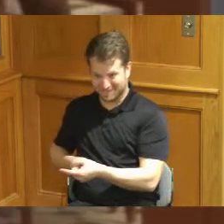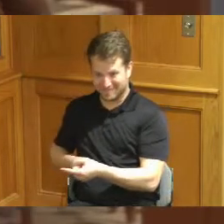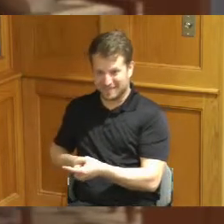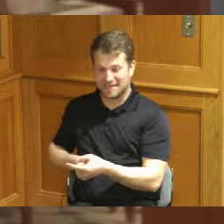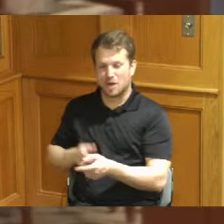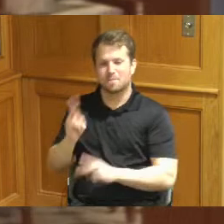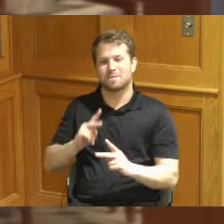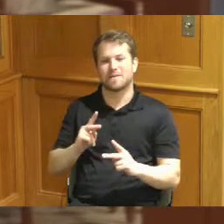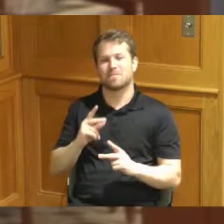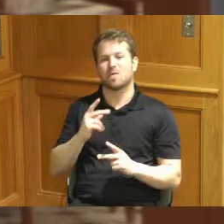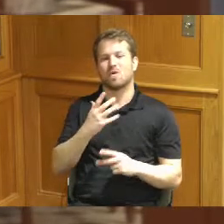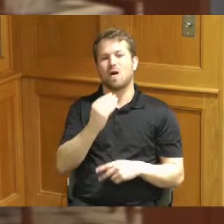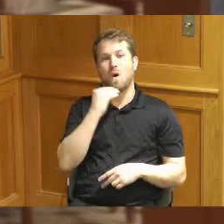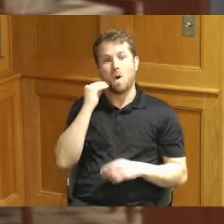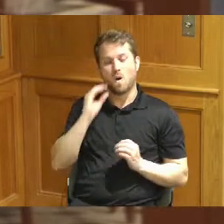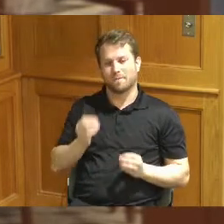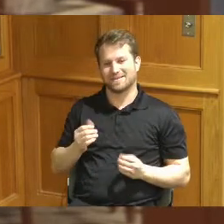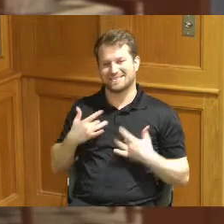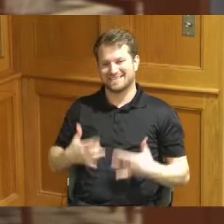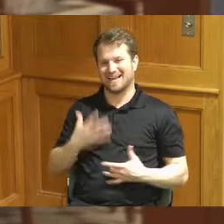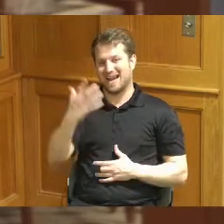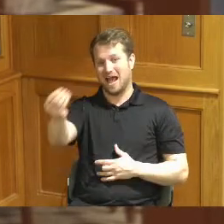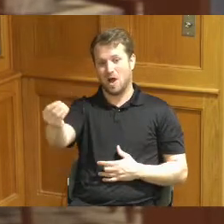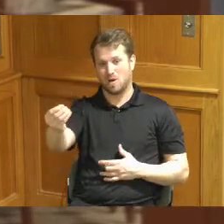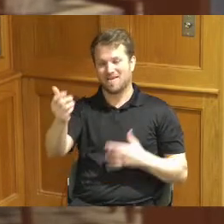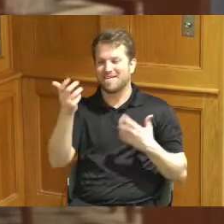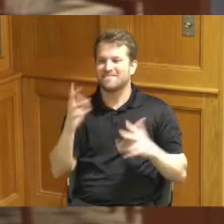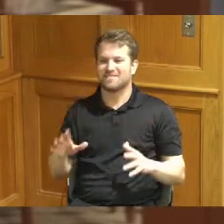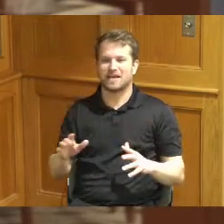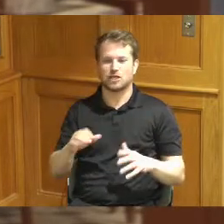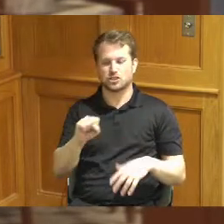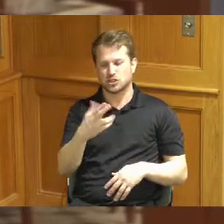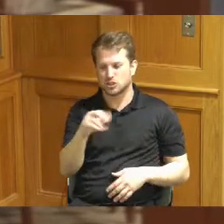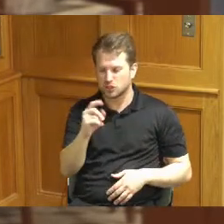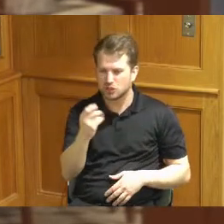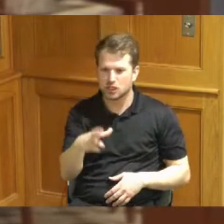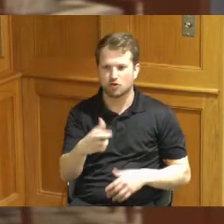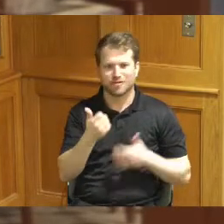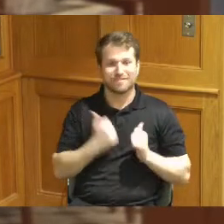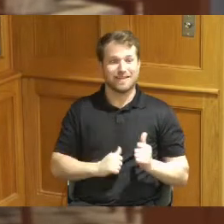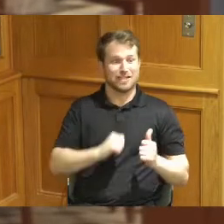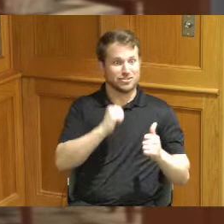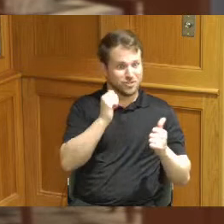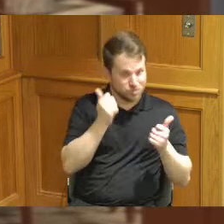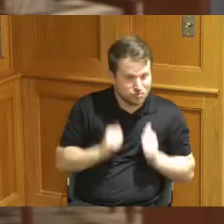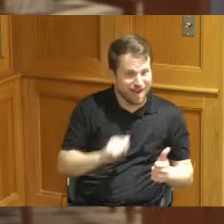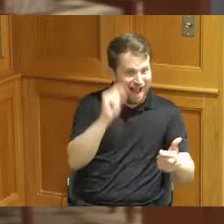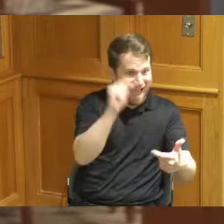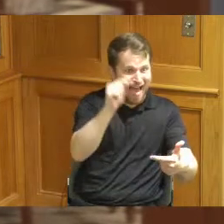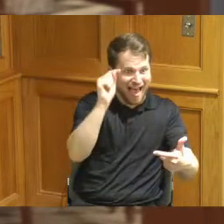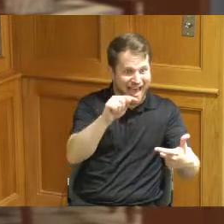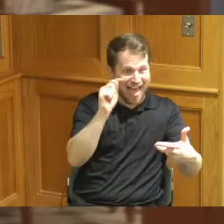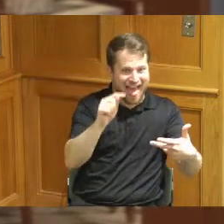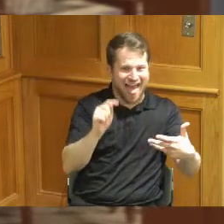to be out on the street are the people who have tried every shelter and typically failed out of